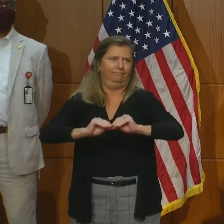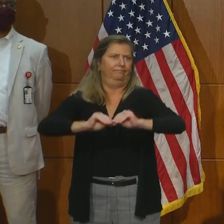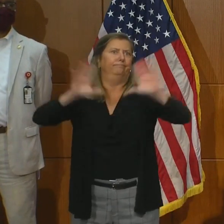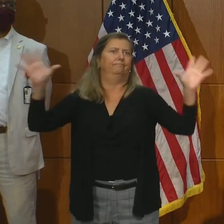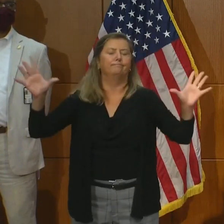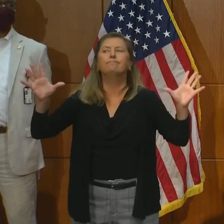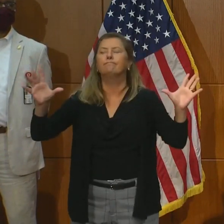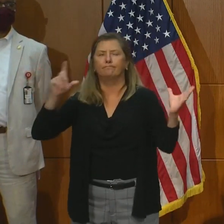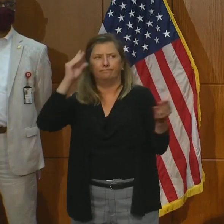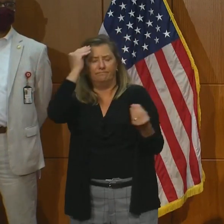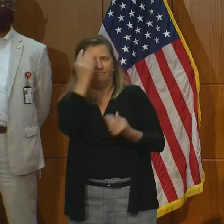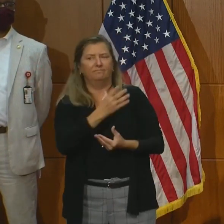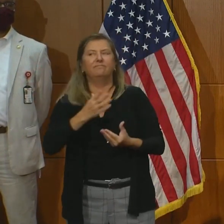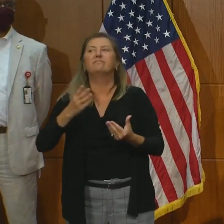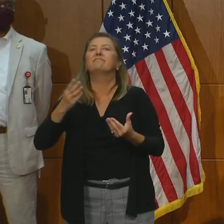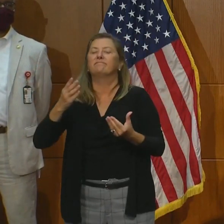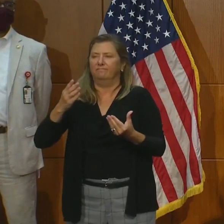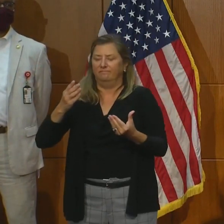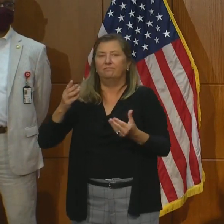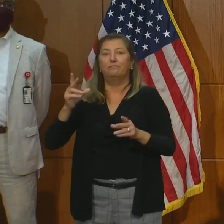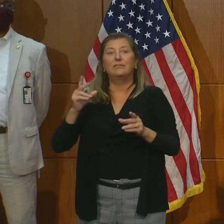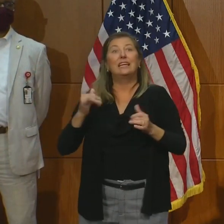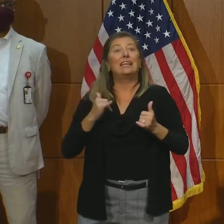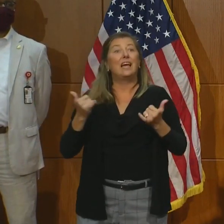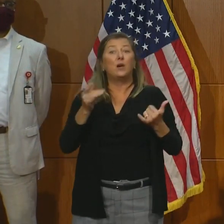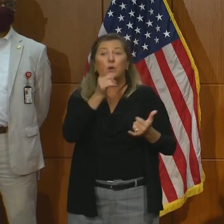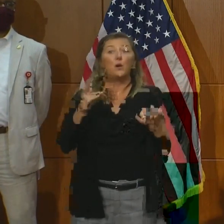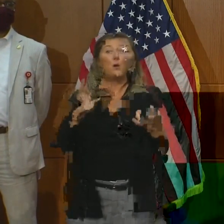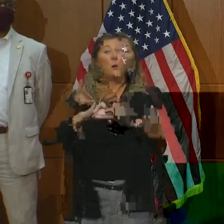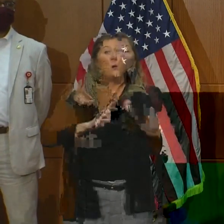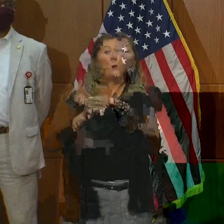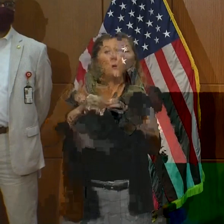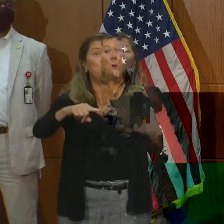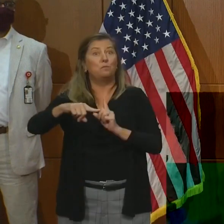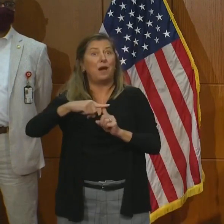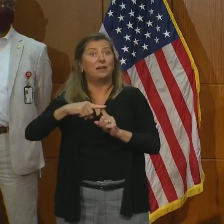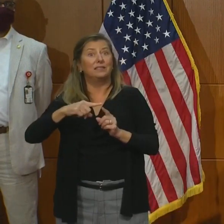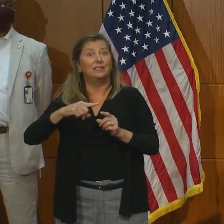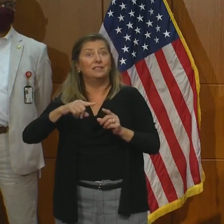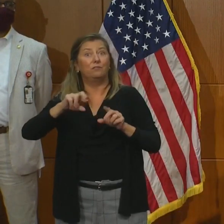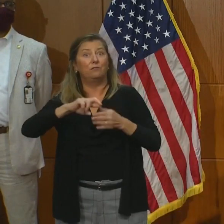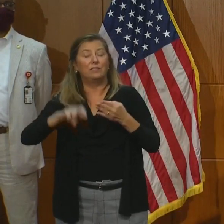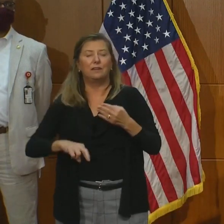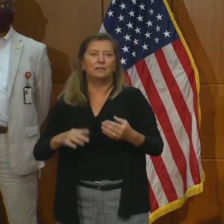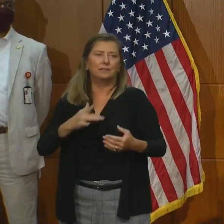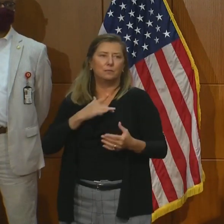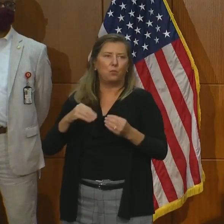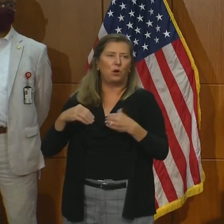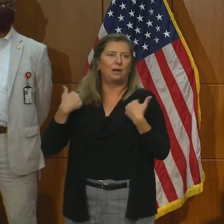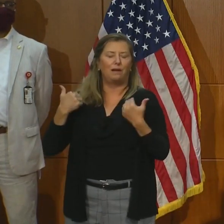ROOM VISITS. OUR LOCAL HEALTH DIRECTORS AND THEIR TEAMS HAVE BEEN CLEAR. THEY ARE SEEING